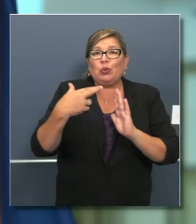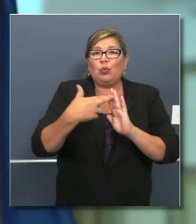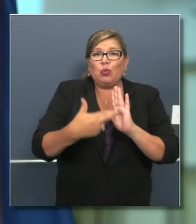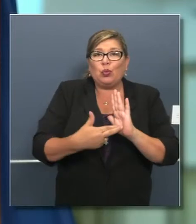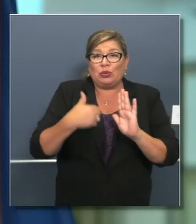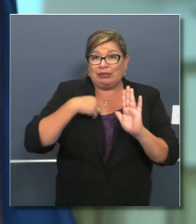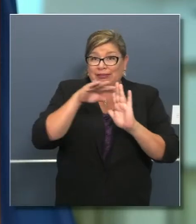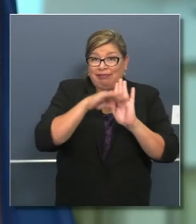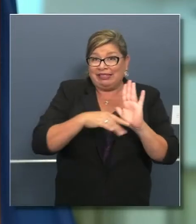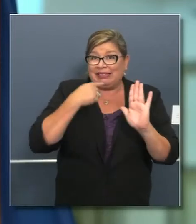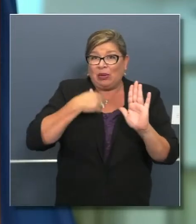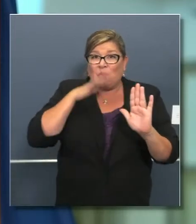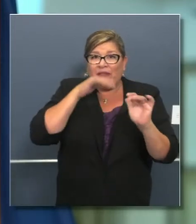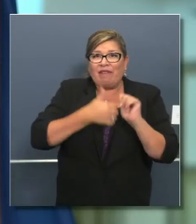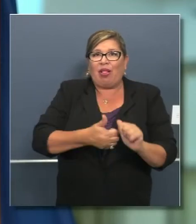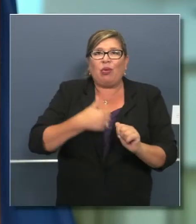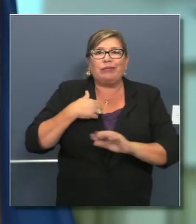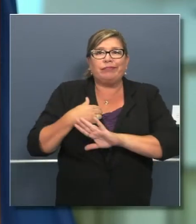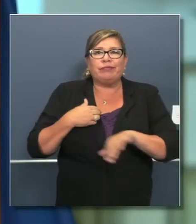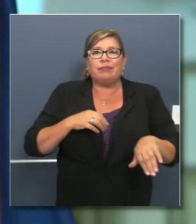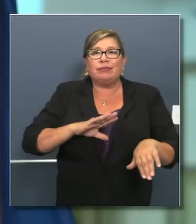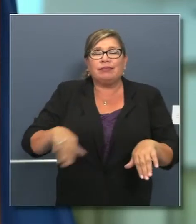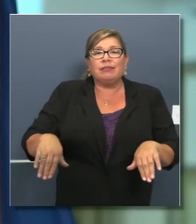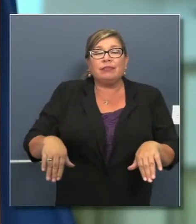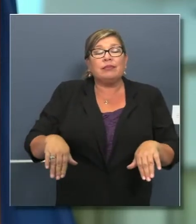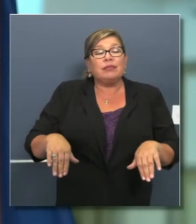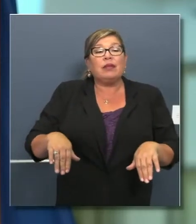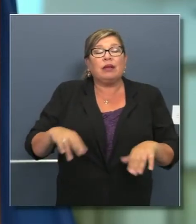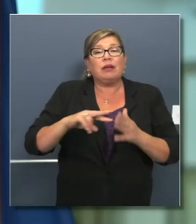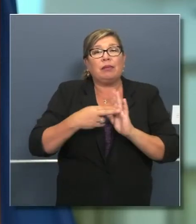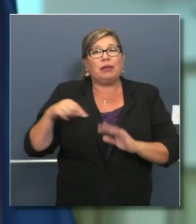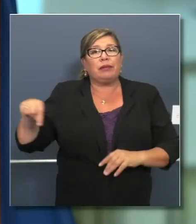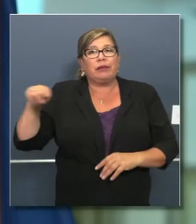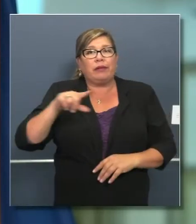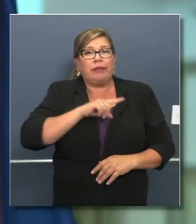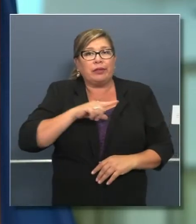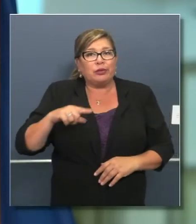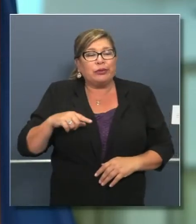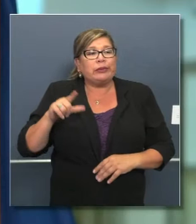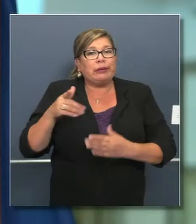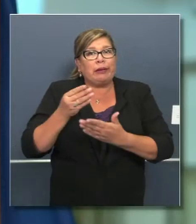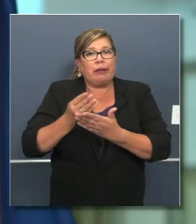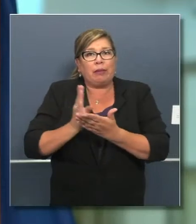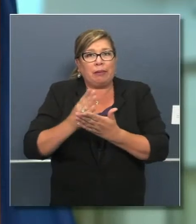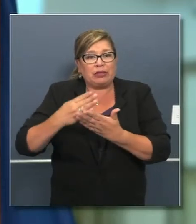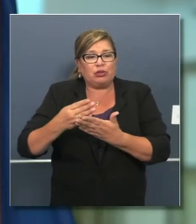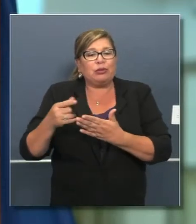we're going to attach some considerations and consequences to that to an a billion dollars in